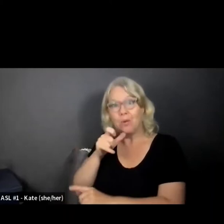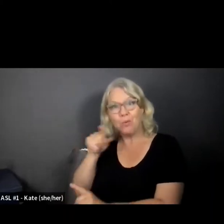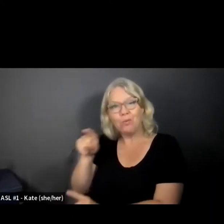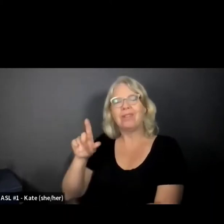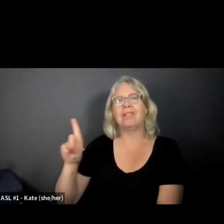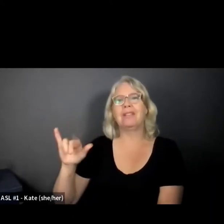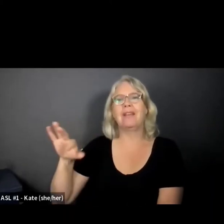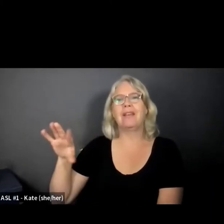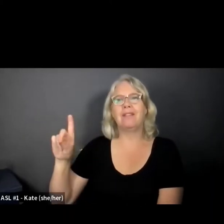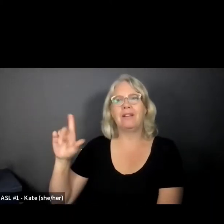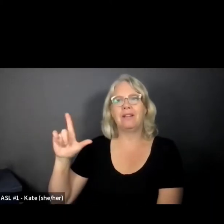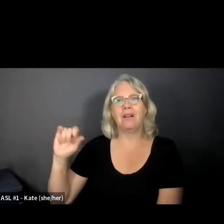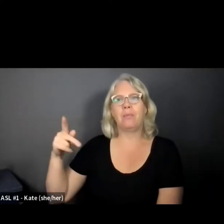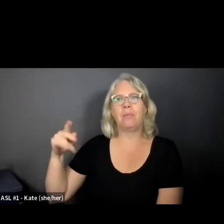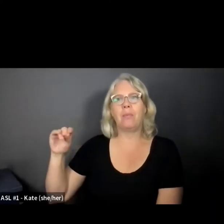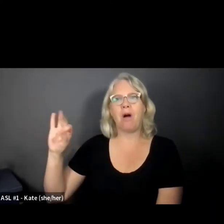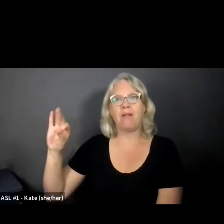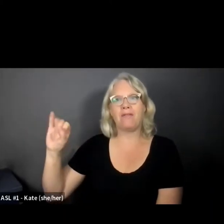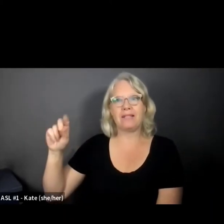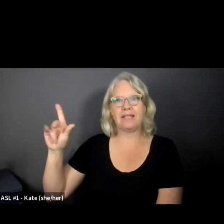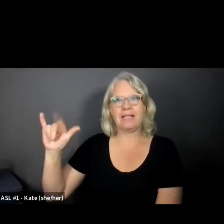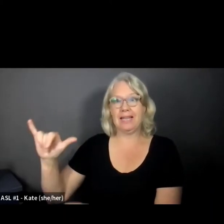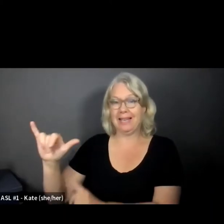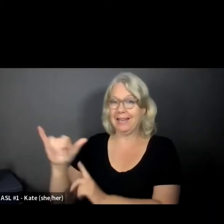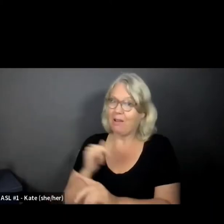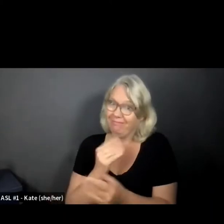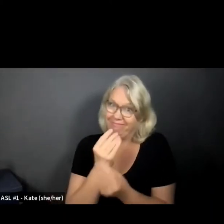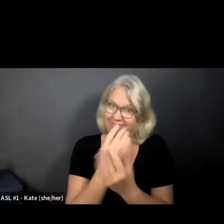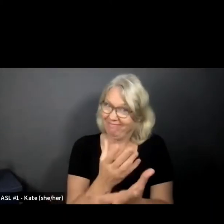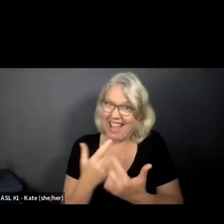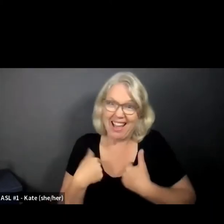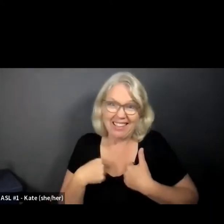AND I DIDN'T HAVE TIME TO DIG INTO THE HISTORY.